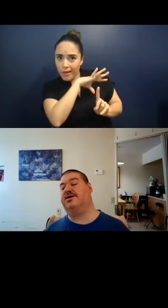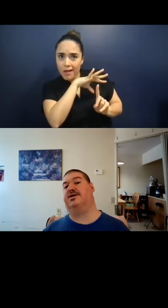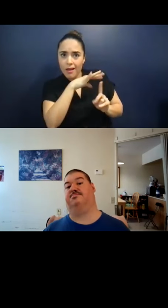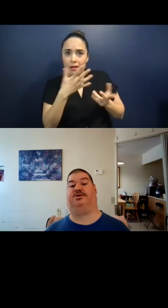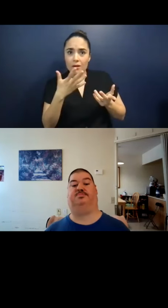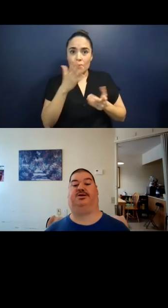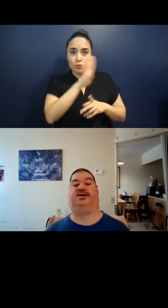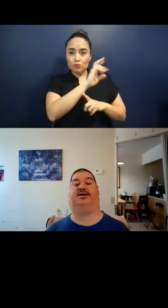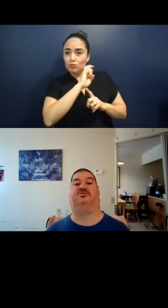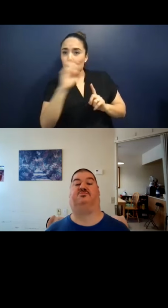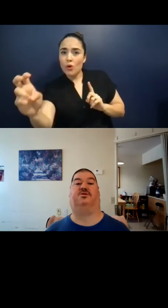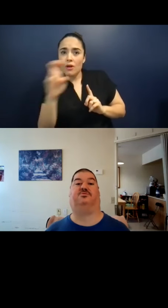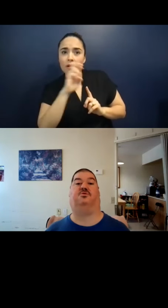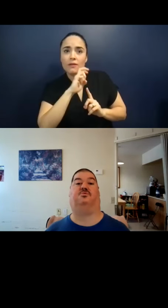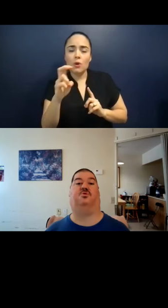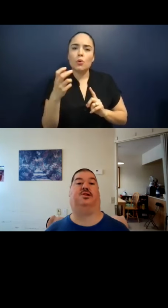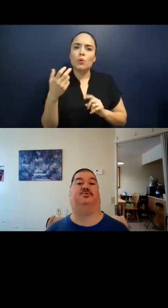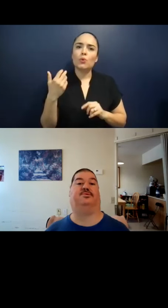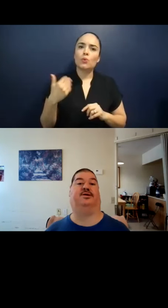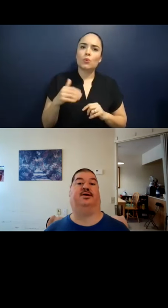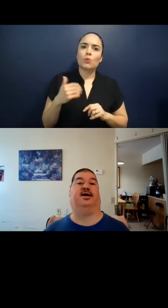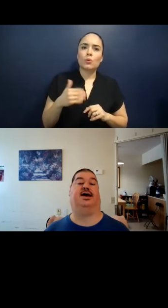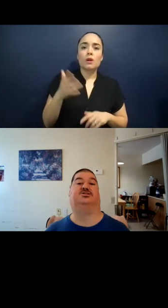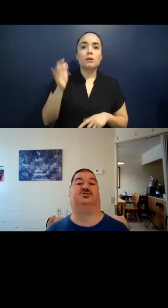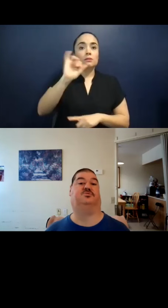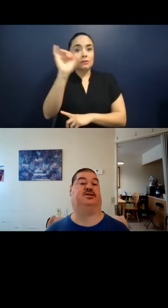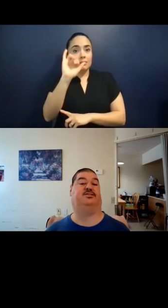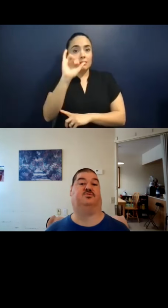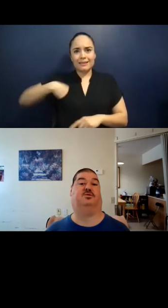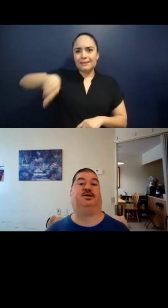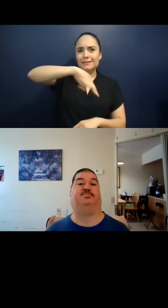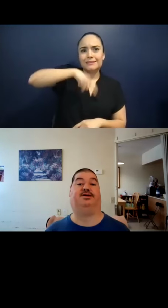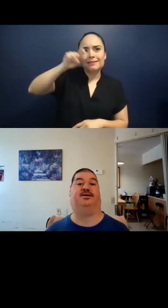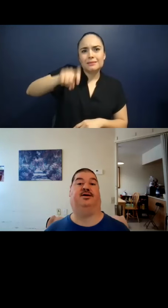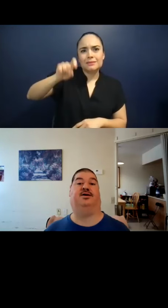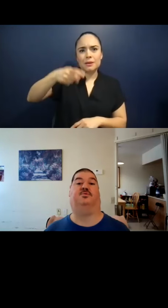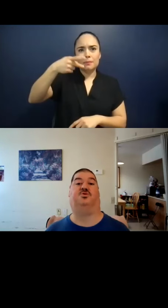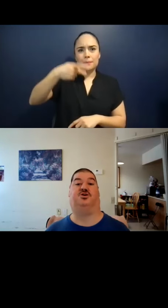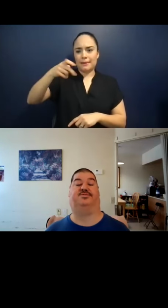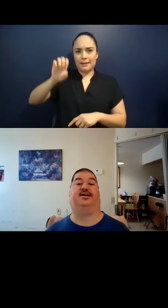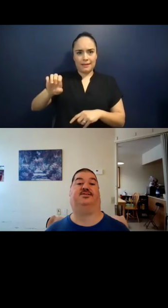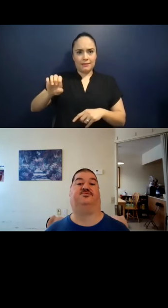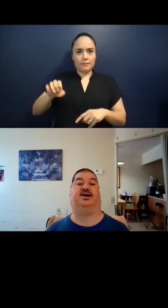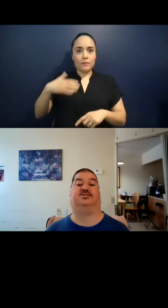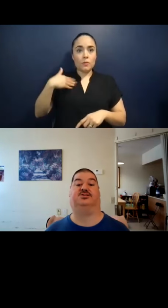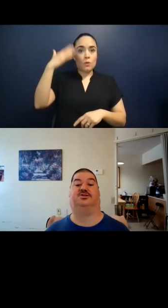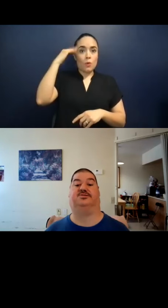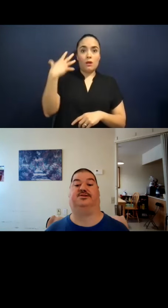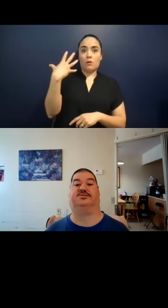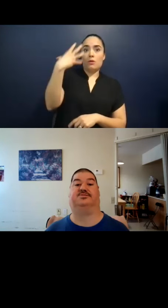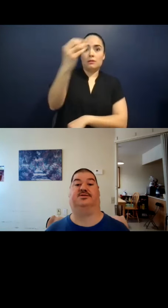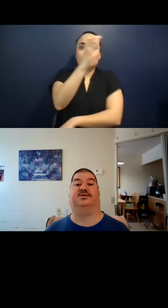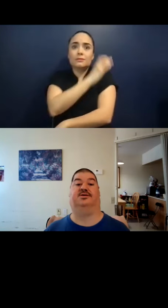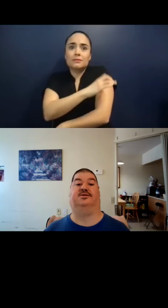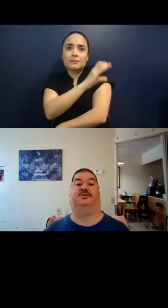and the cost of transportation to attend with the person with the disability.